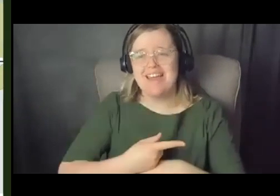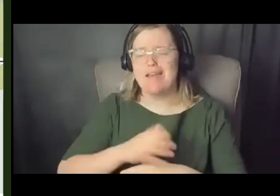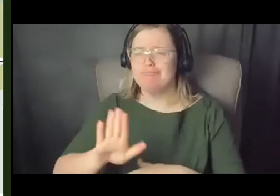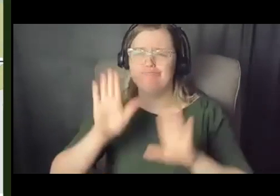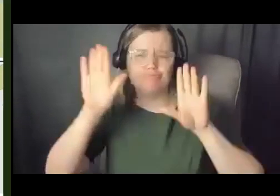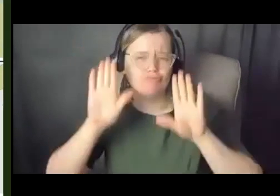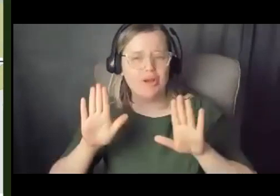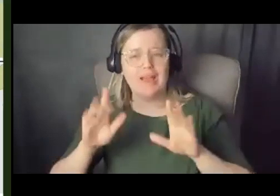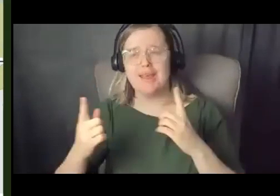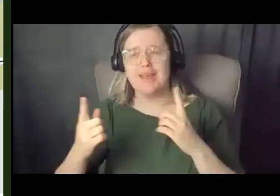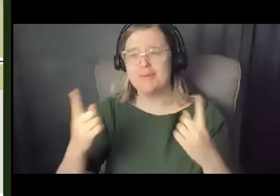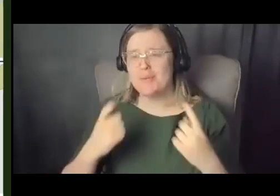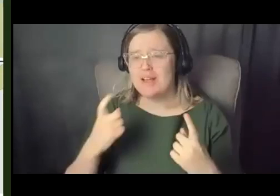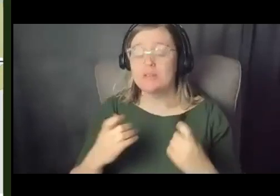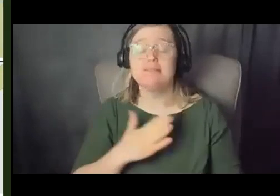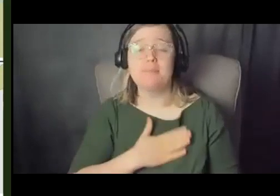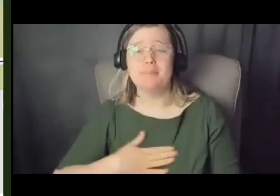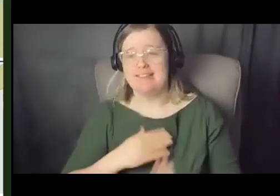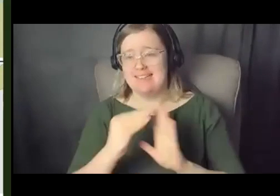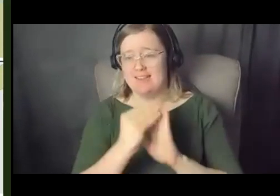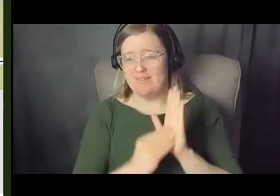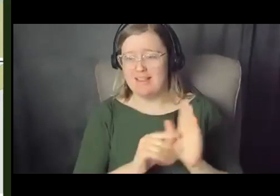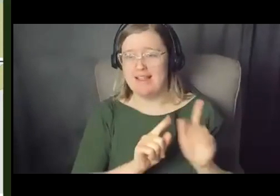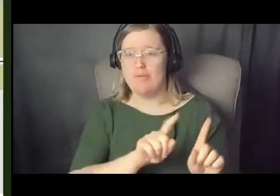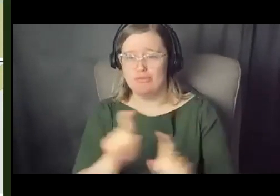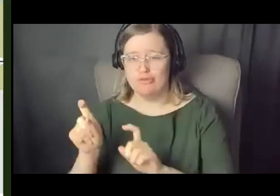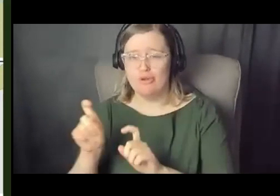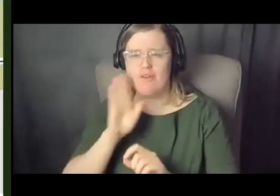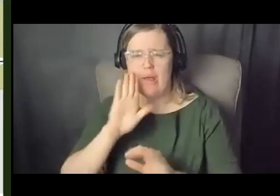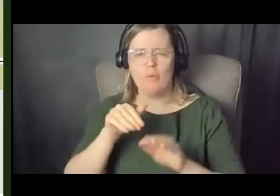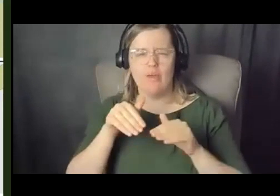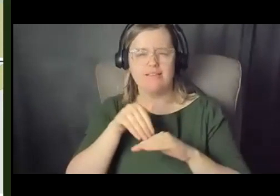your great questions, please do fill out the survey we will be sending out.